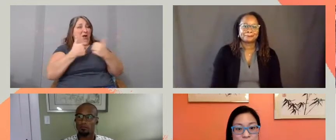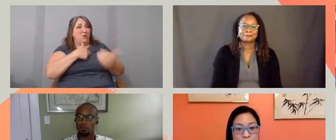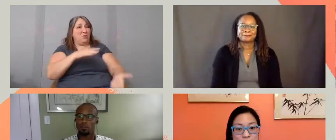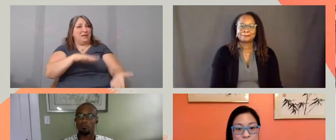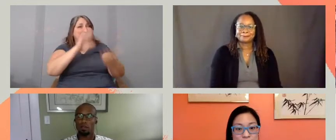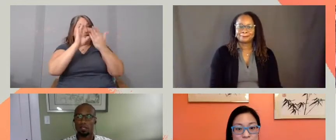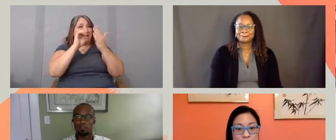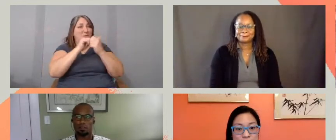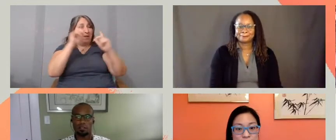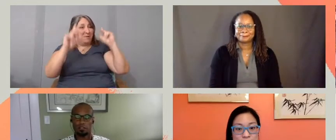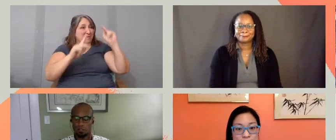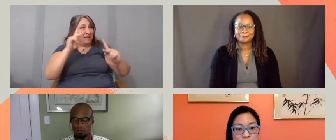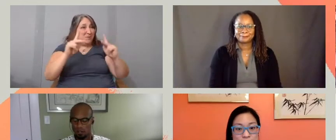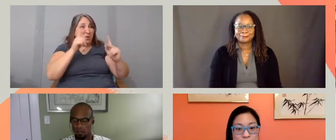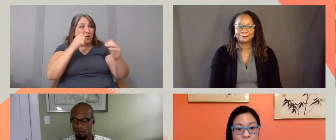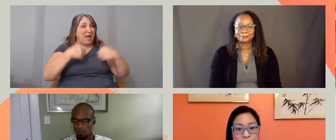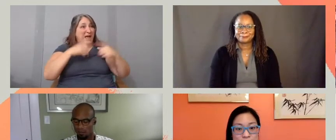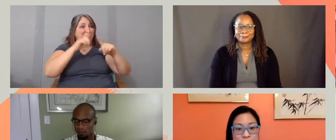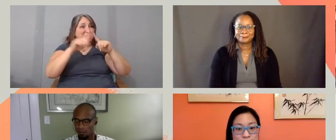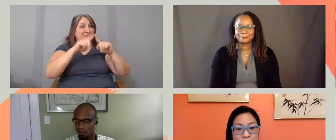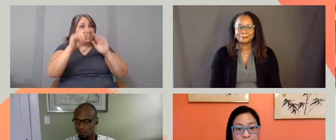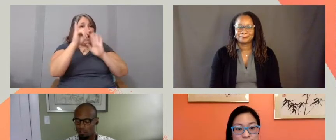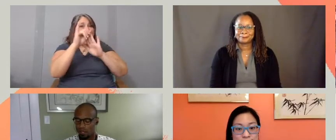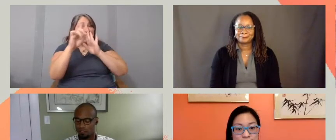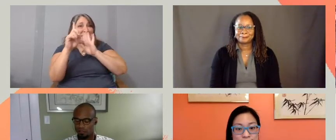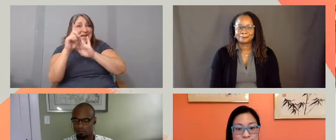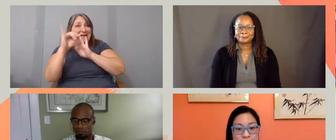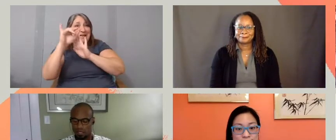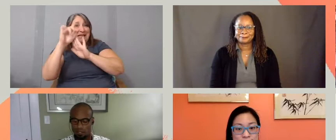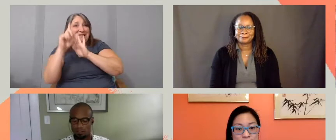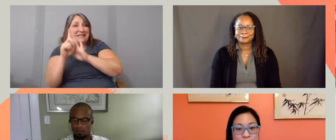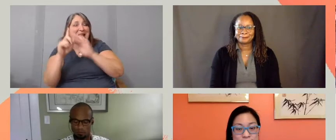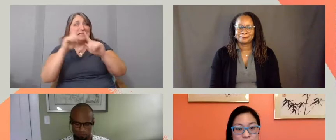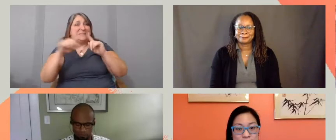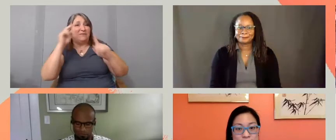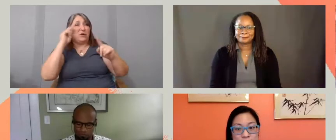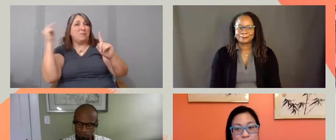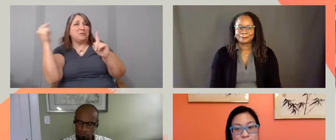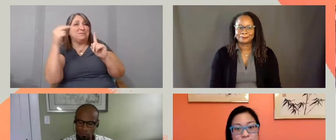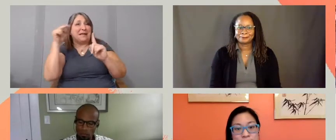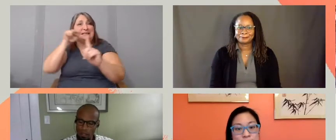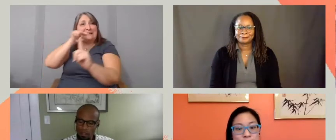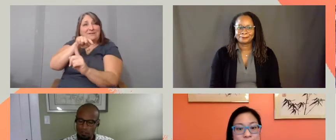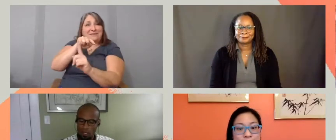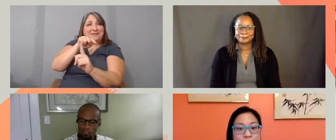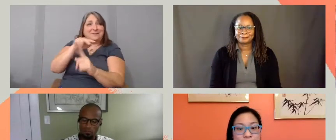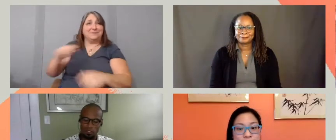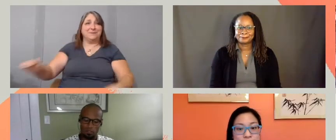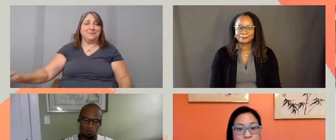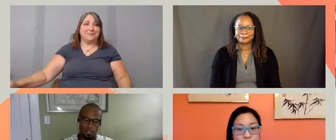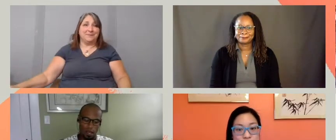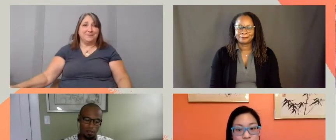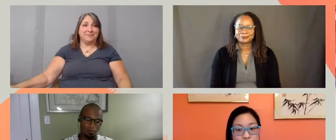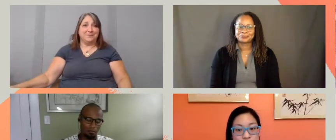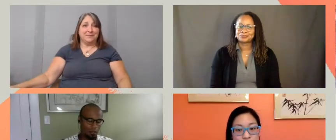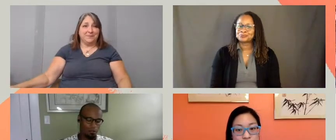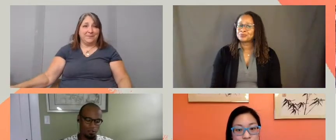of differing identities and perspectives, and the ways in which over time, you know,